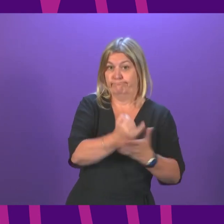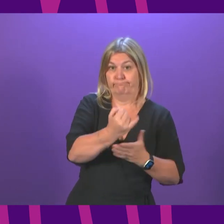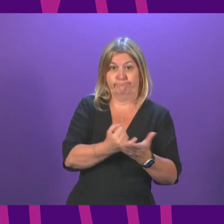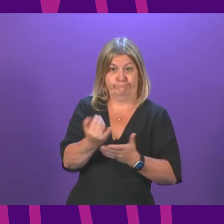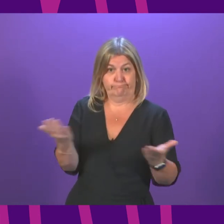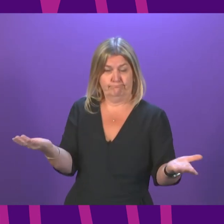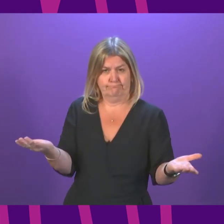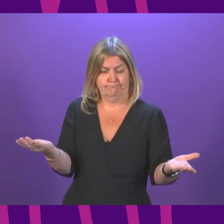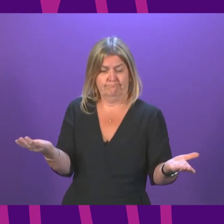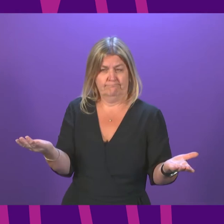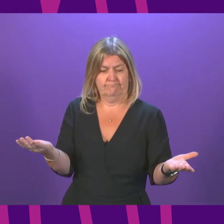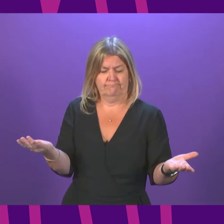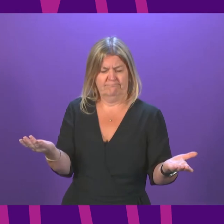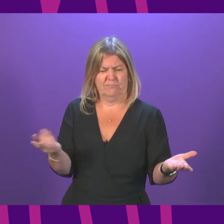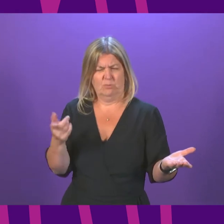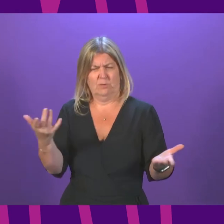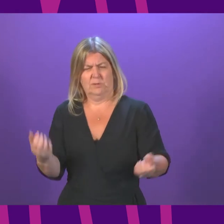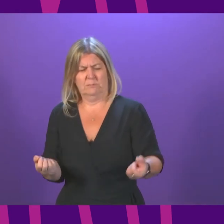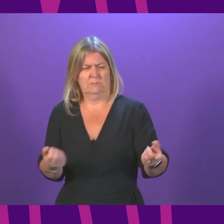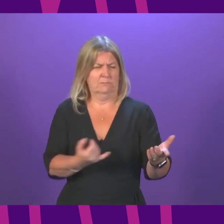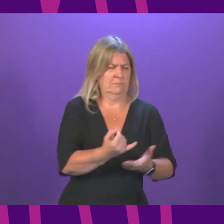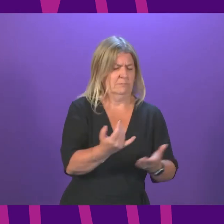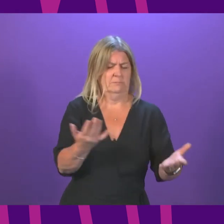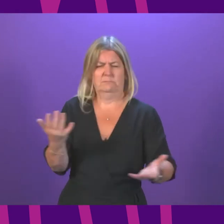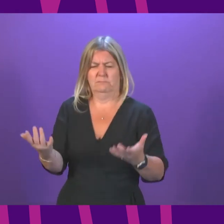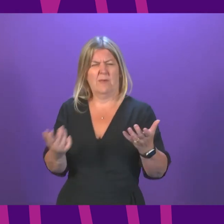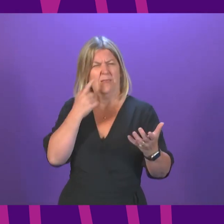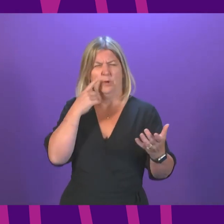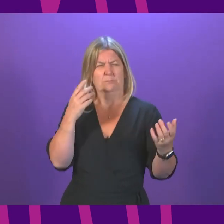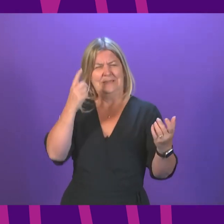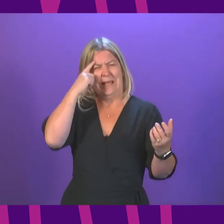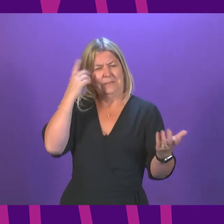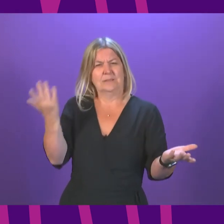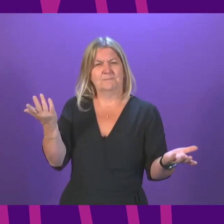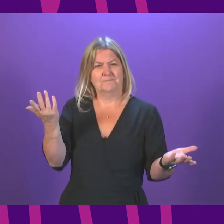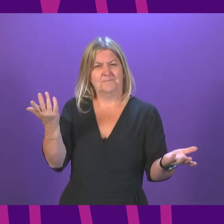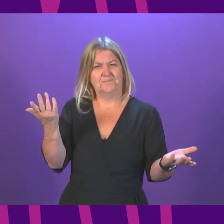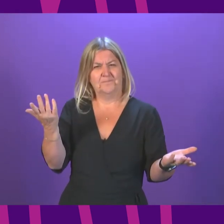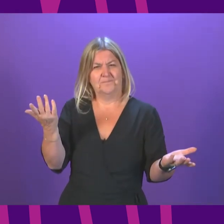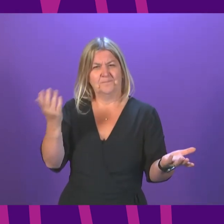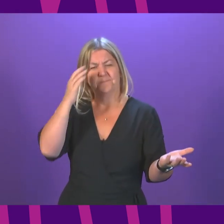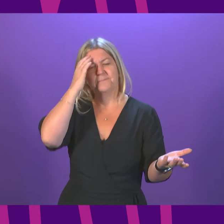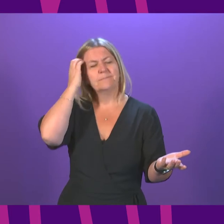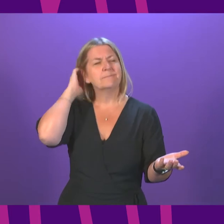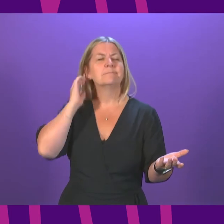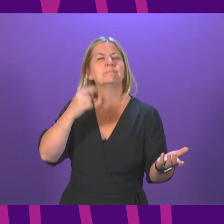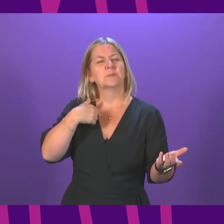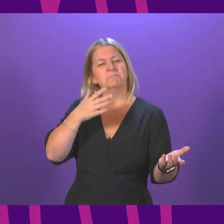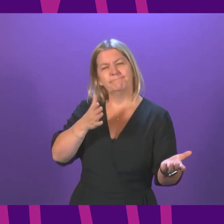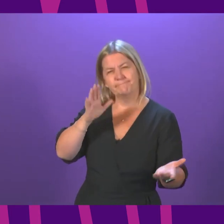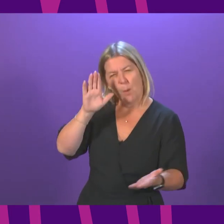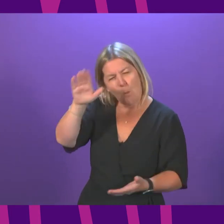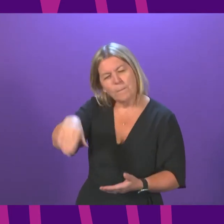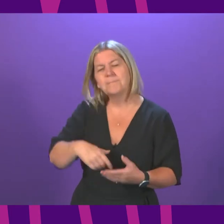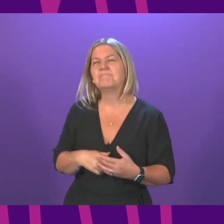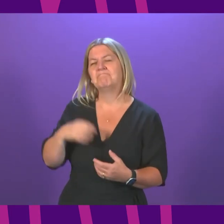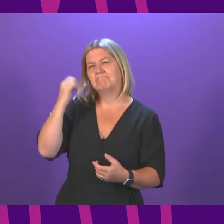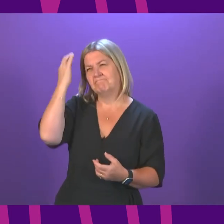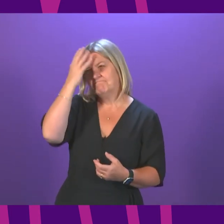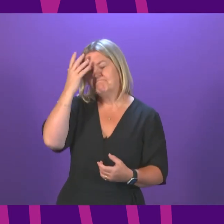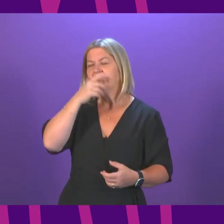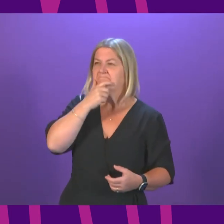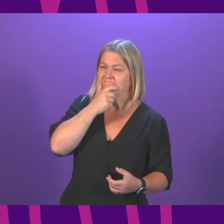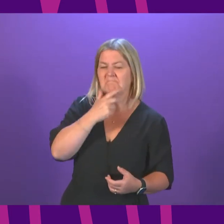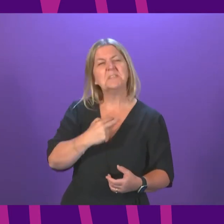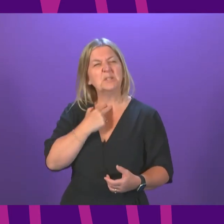me to be completely illogical. I went home rather perplexed by that, but I thought that